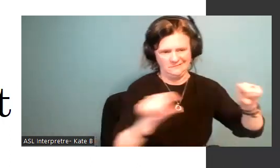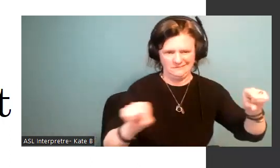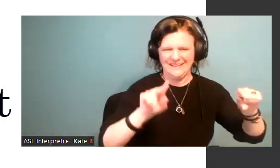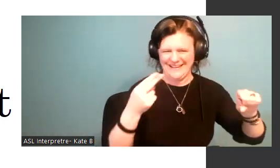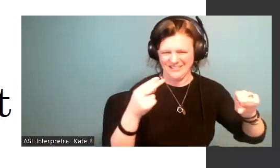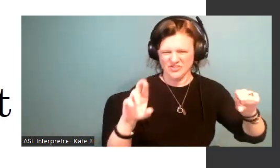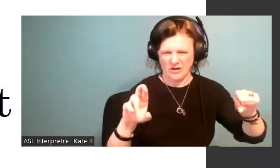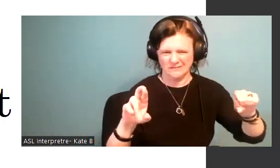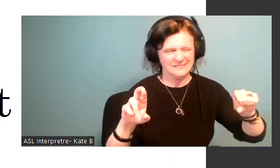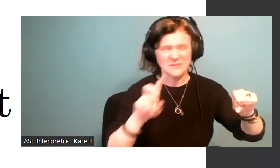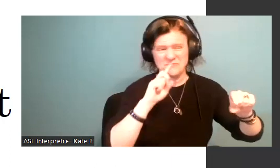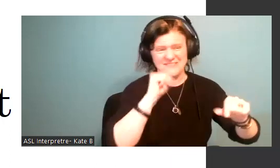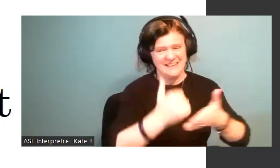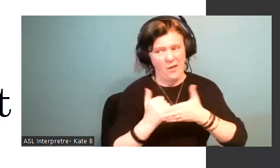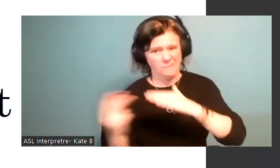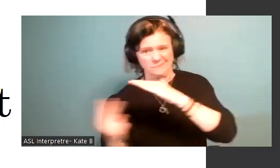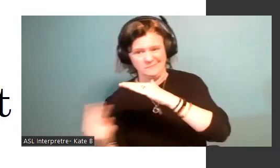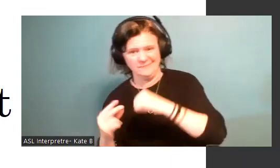Another good example is use it on H.R. or